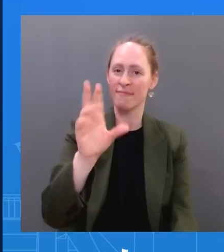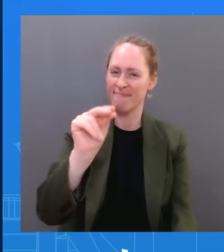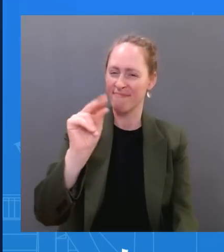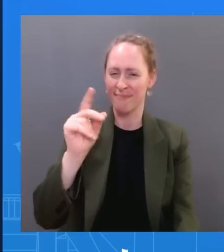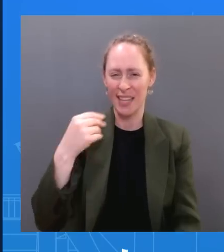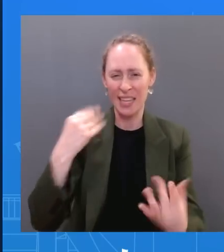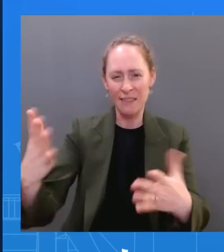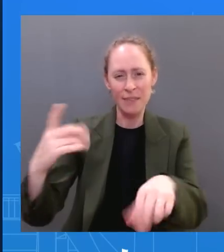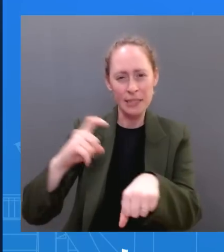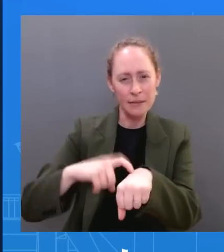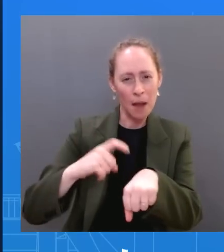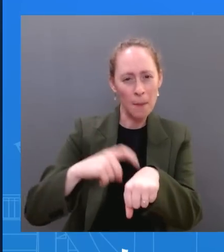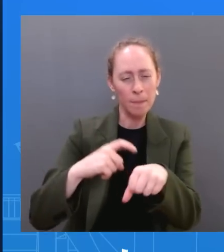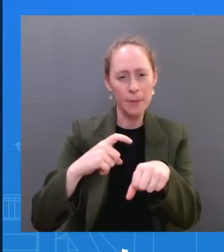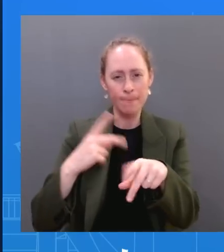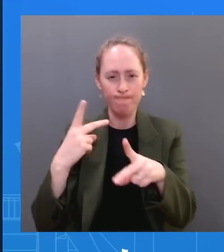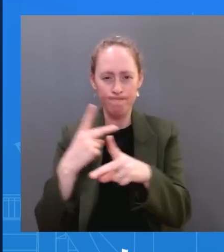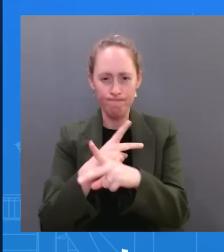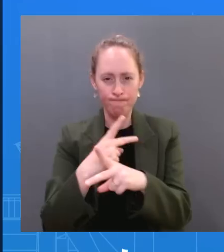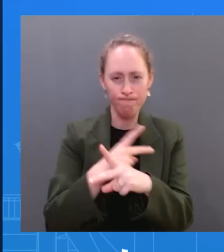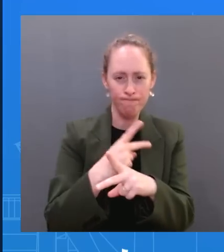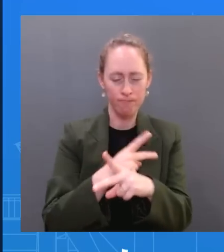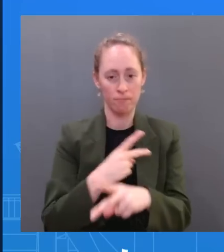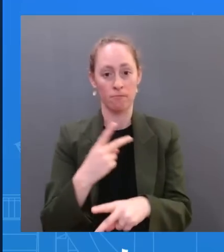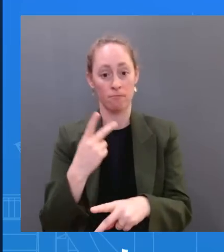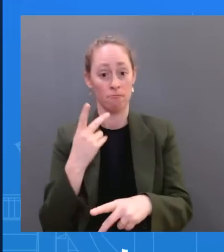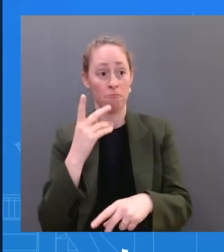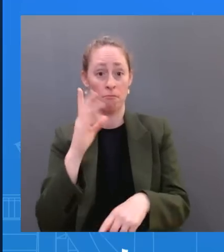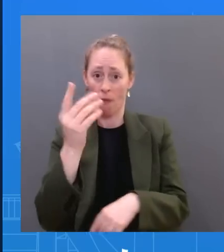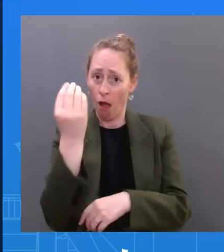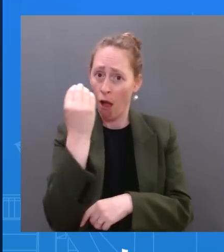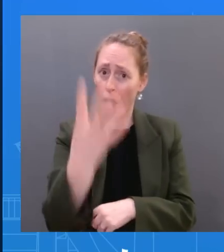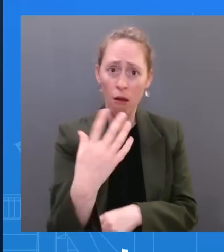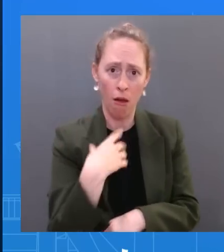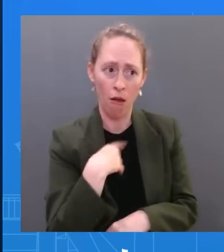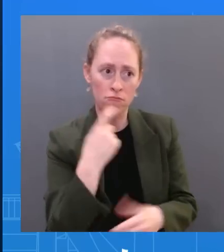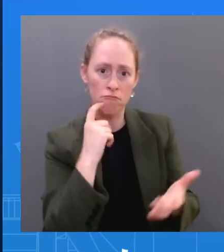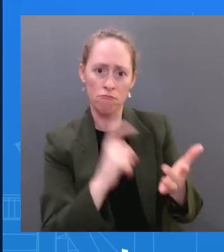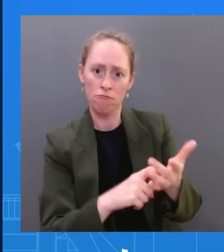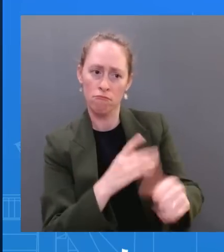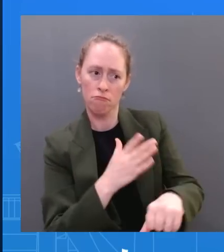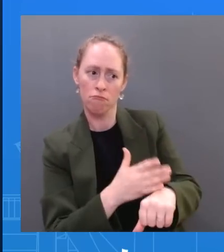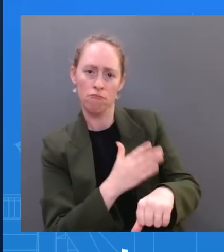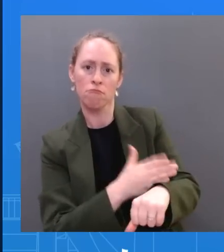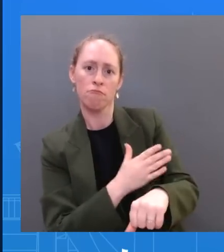is certainly something we are focused on as we head off to the Middle East. The Press: Jake, you mentioned "until Iran returns to the nuclear deal."